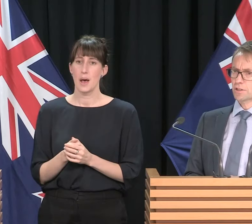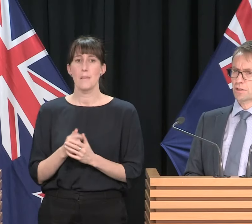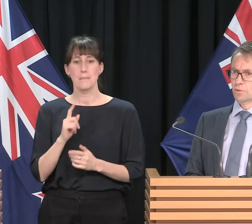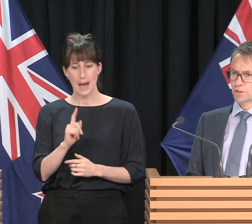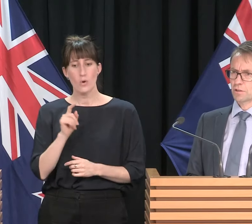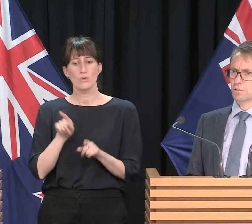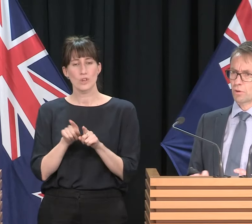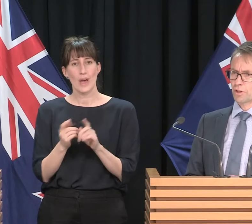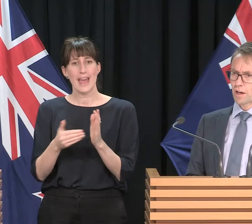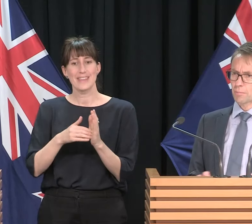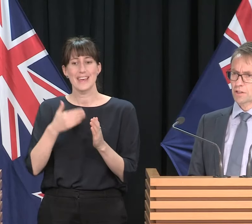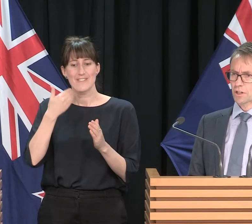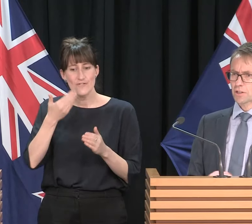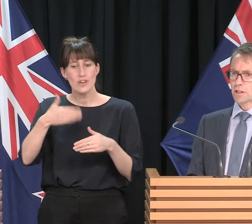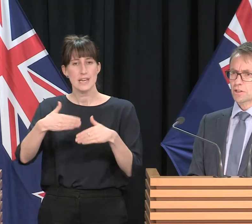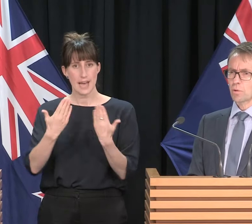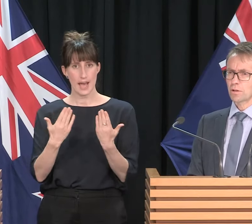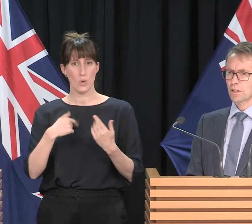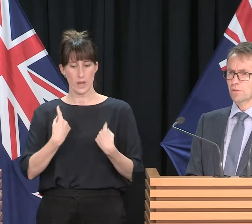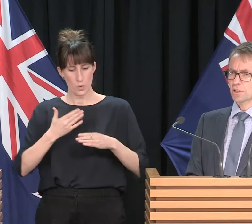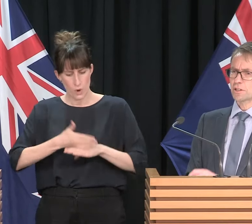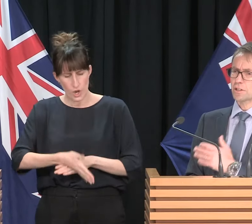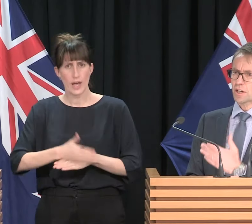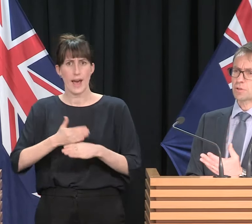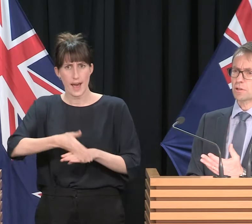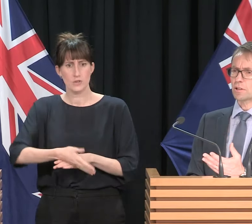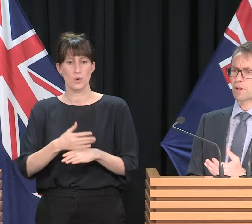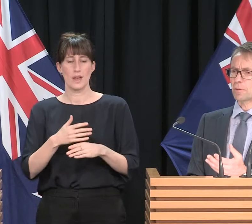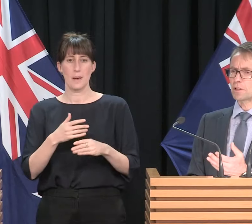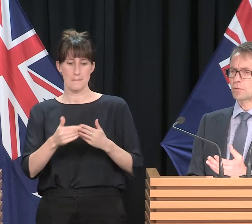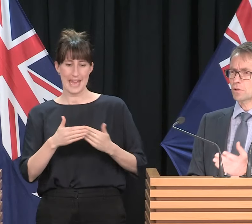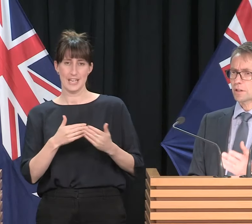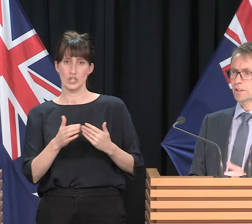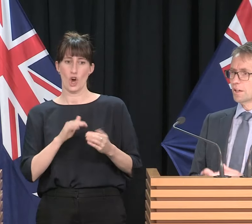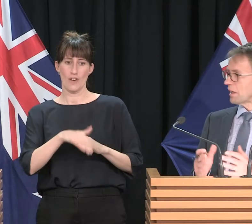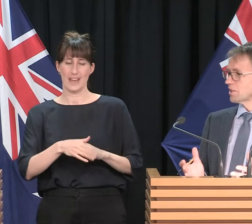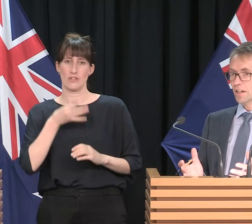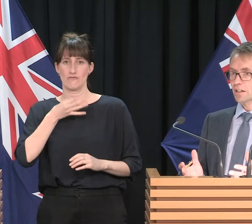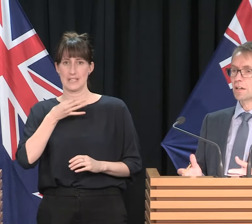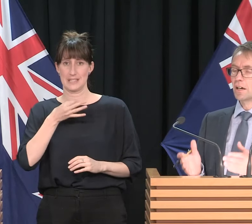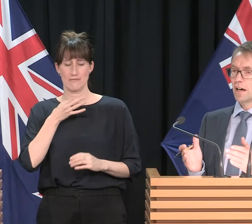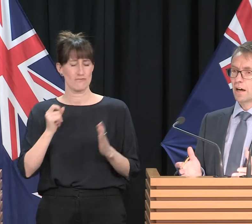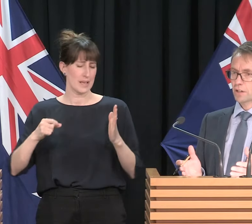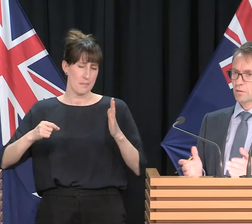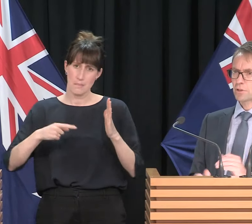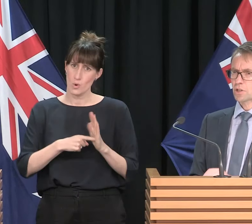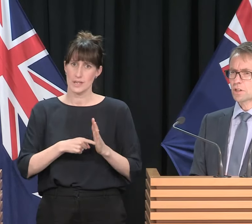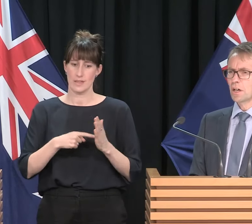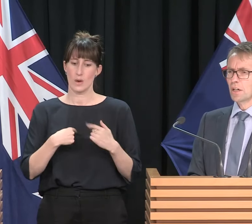lockdowns. This is, of course, in addition to strict physical